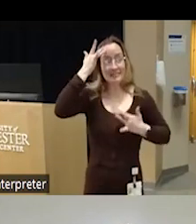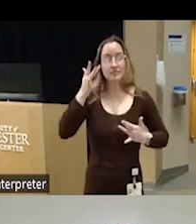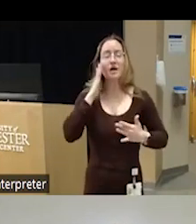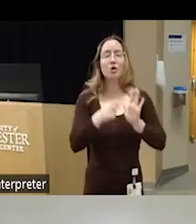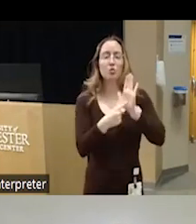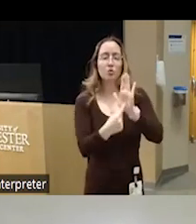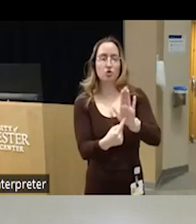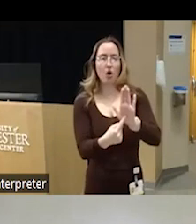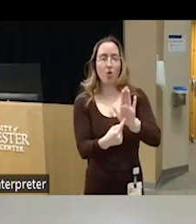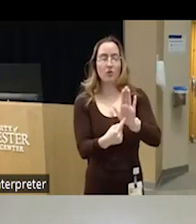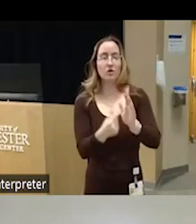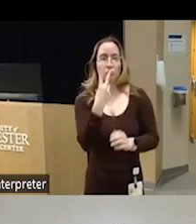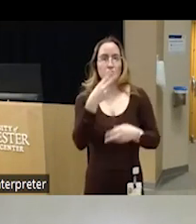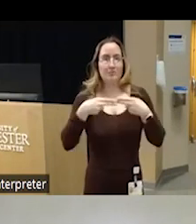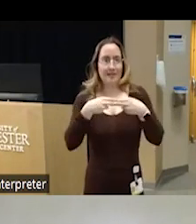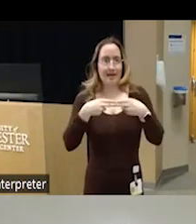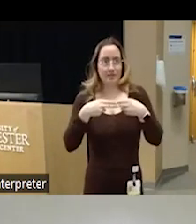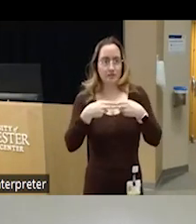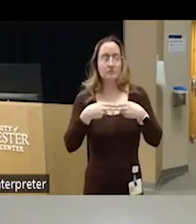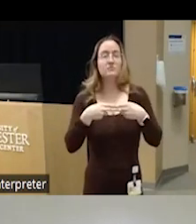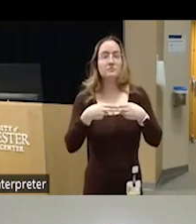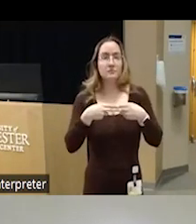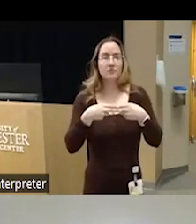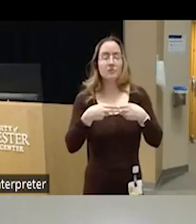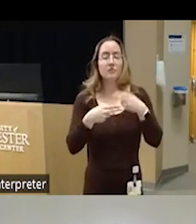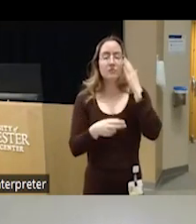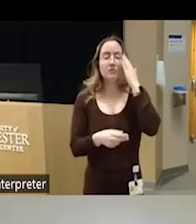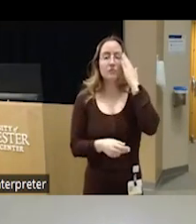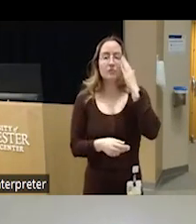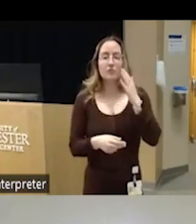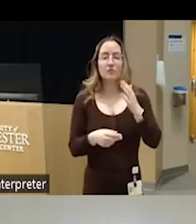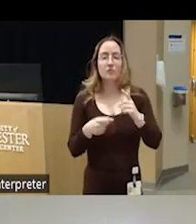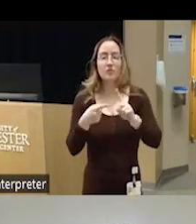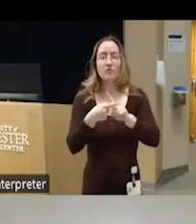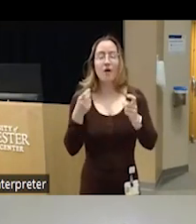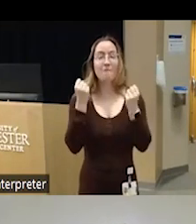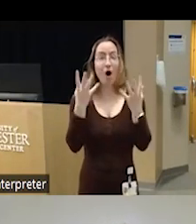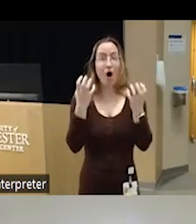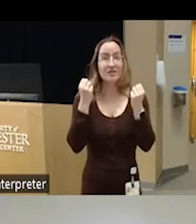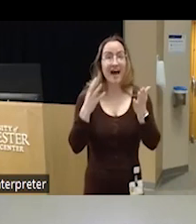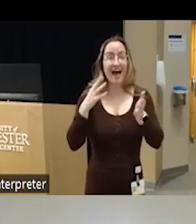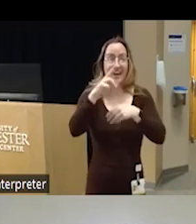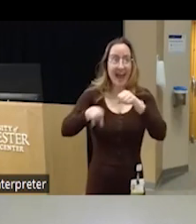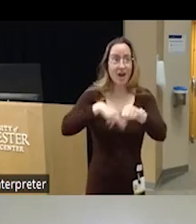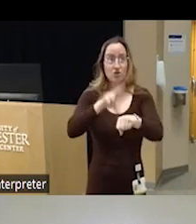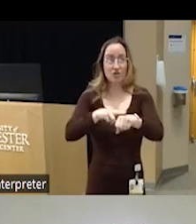the big multinational study that looked at both years